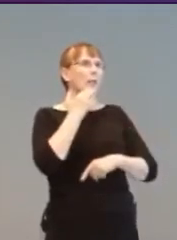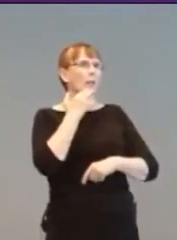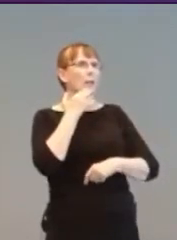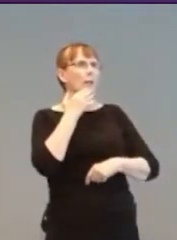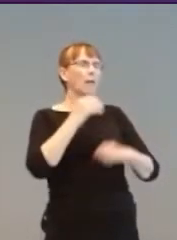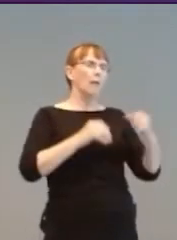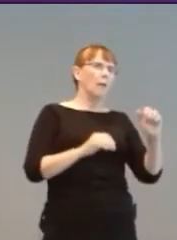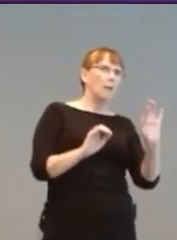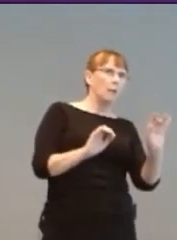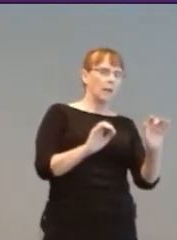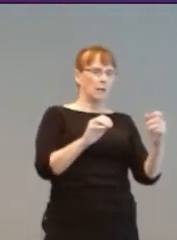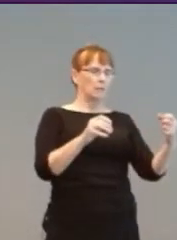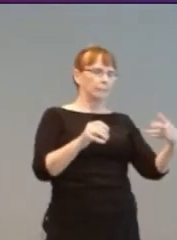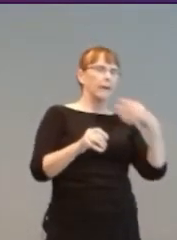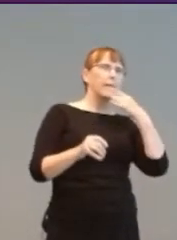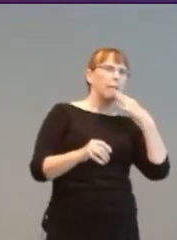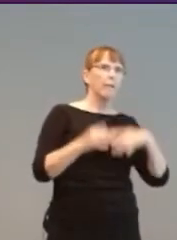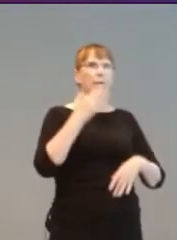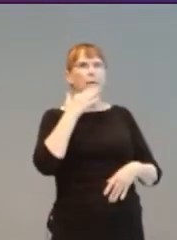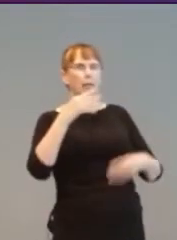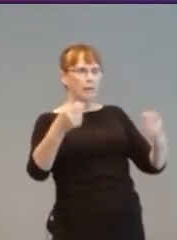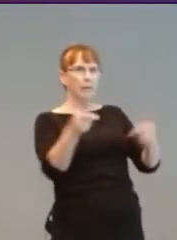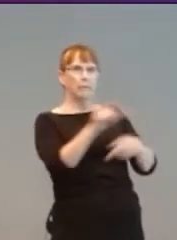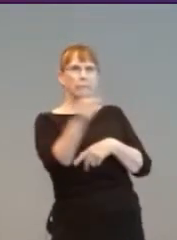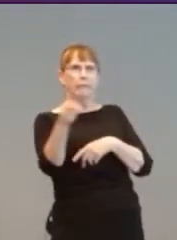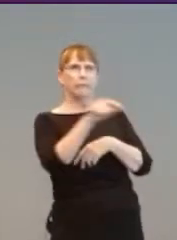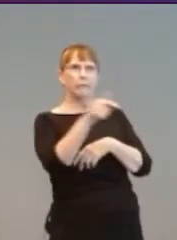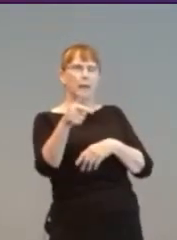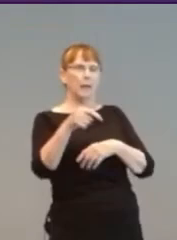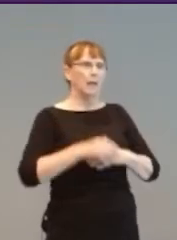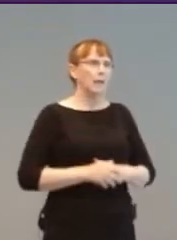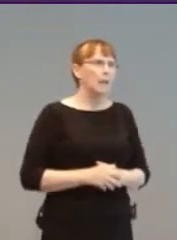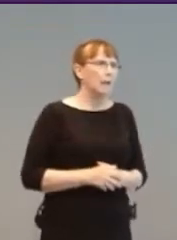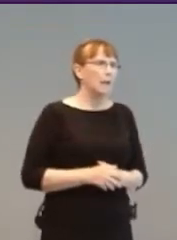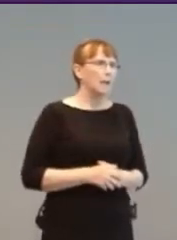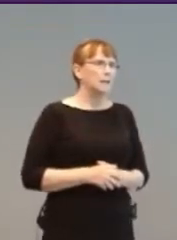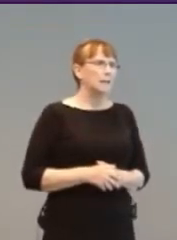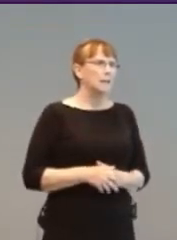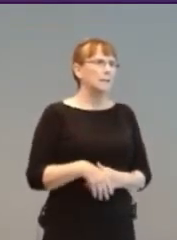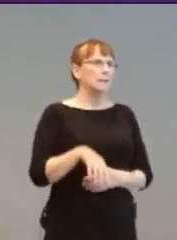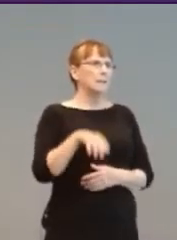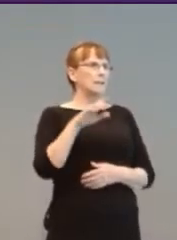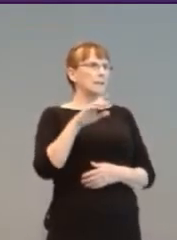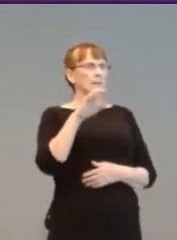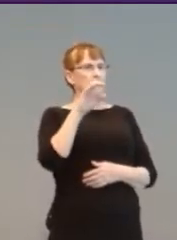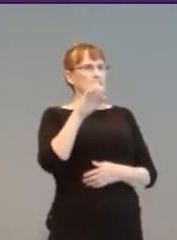2000 saw the start of DeafGamers.com. A review site for PC games rated for deaf accessibility.